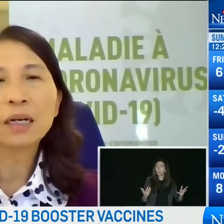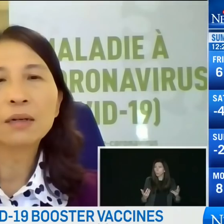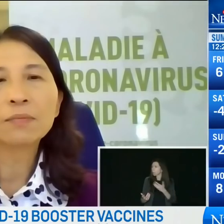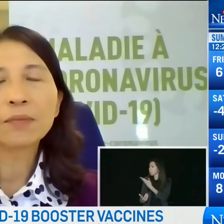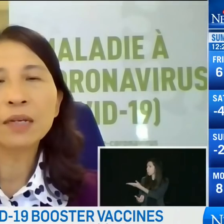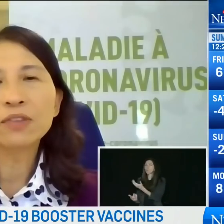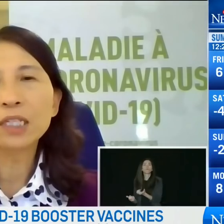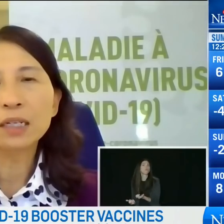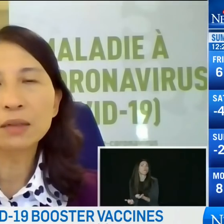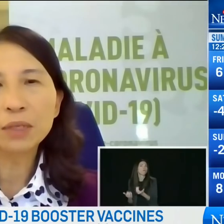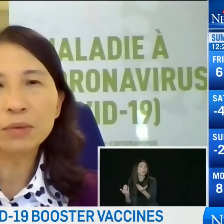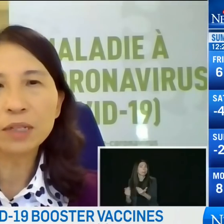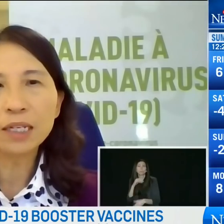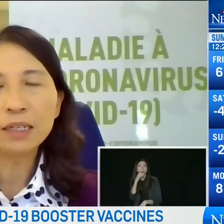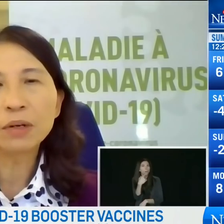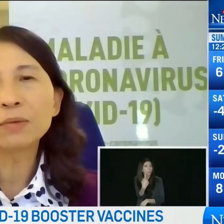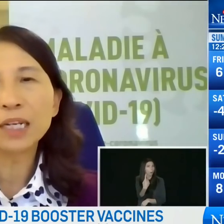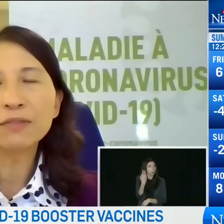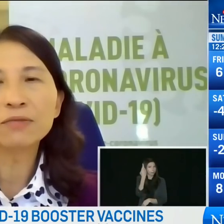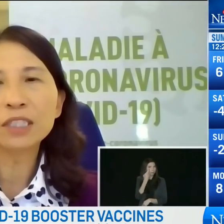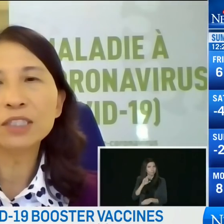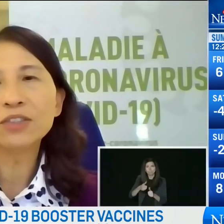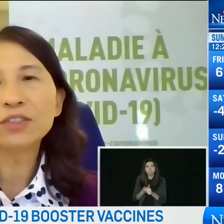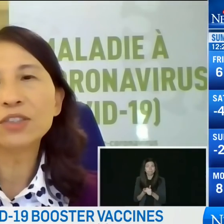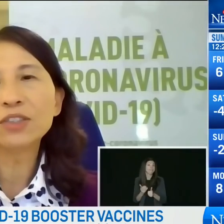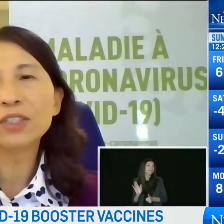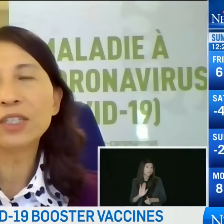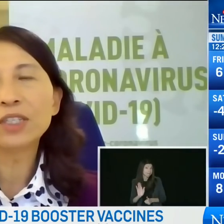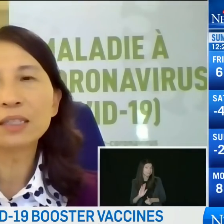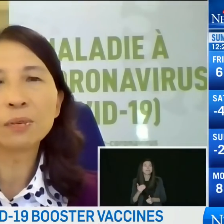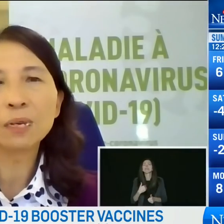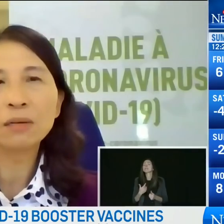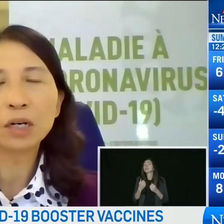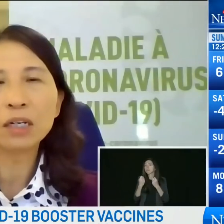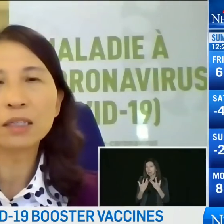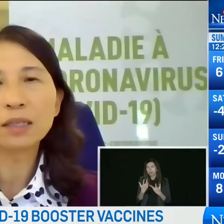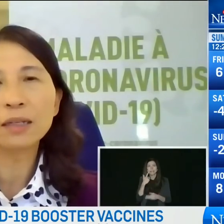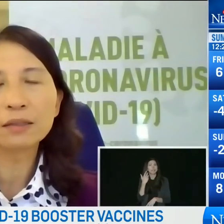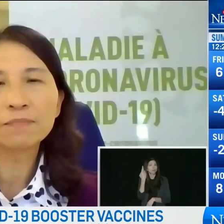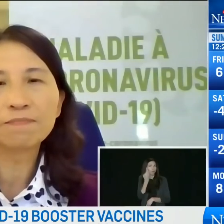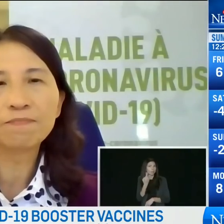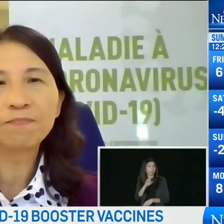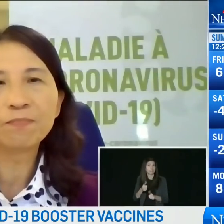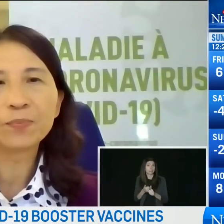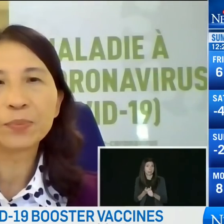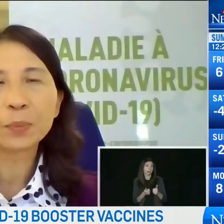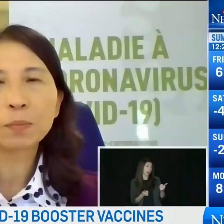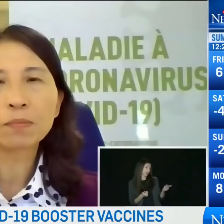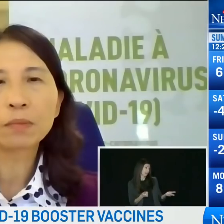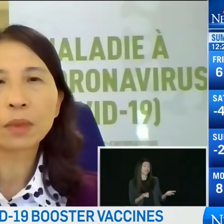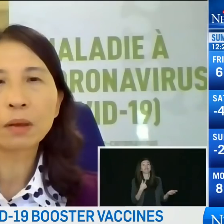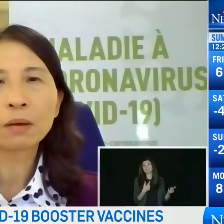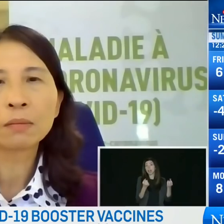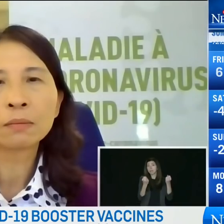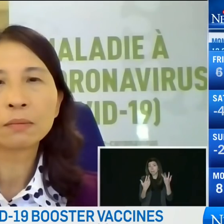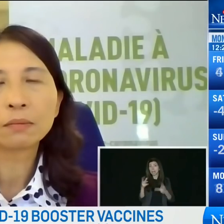SYMPTOMS SO THAT'S WHY I THINK THE RECOMMENDATION IS STRATIFIED